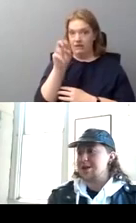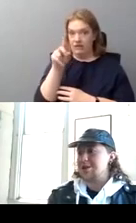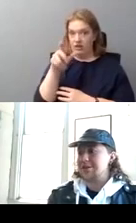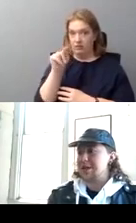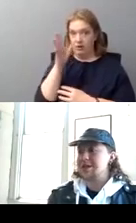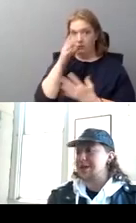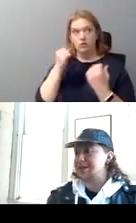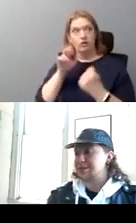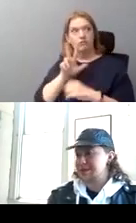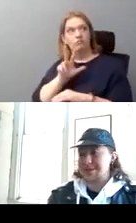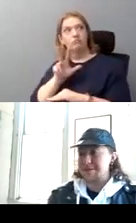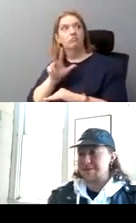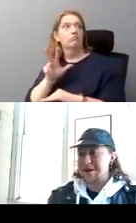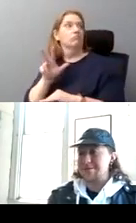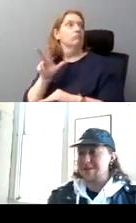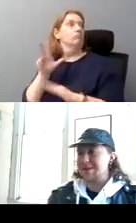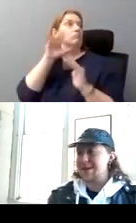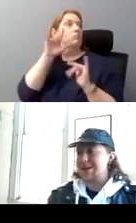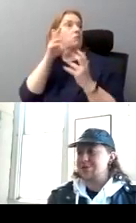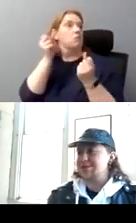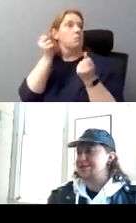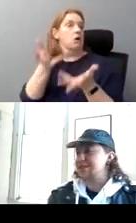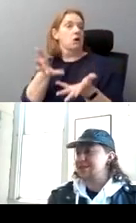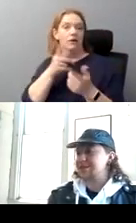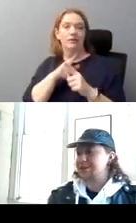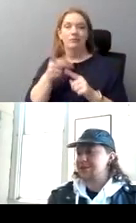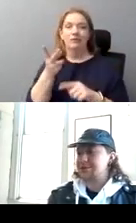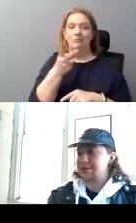you know, they expected the place to be on fire but it was just this interesting